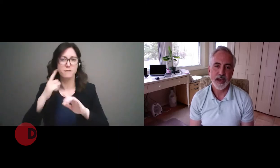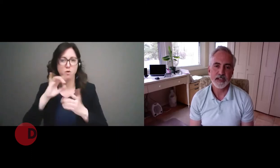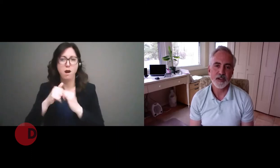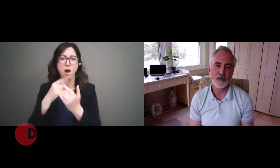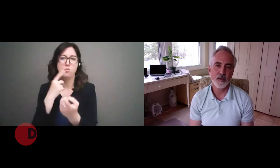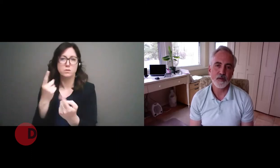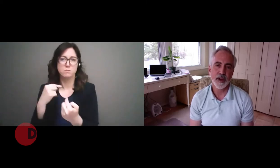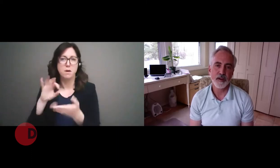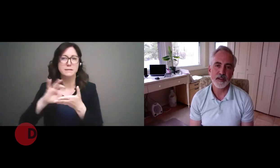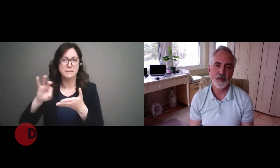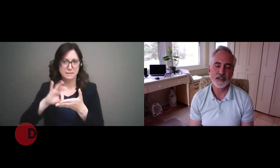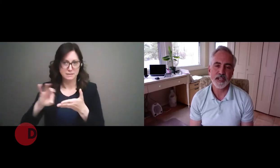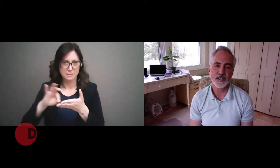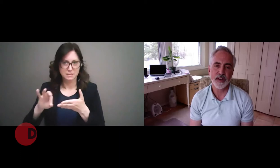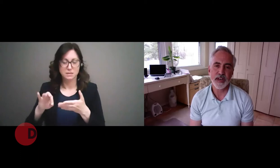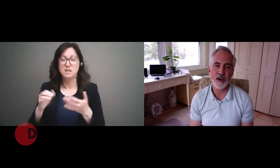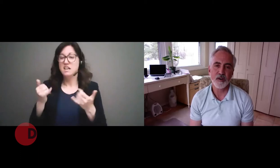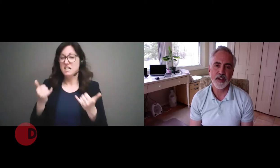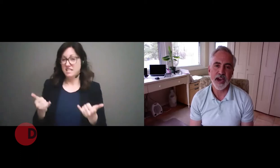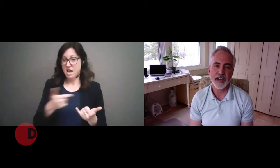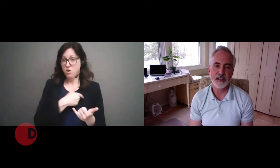community on taking the Census.